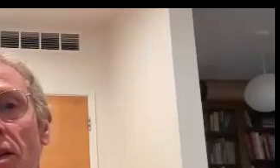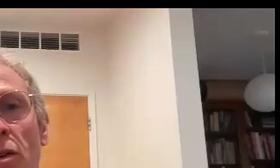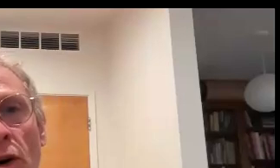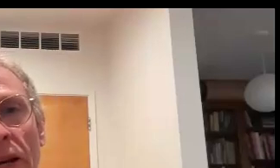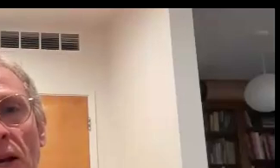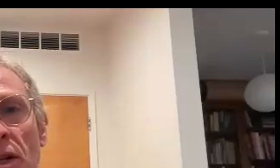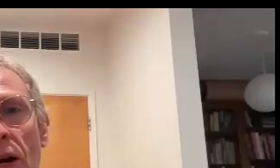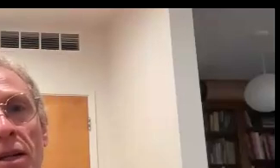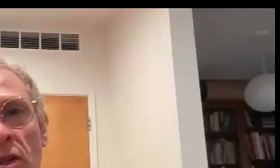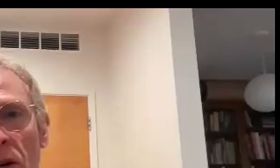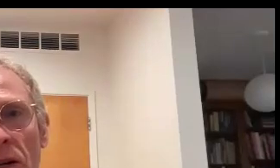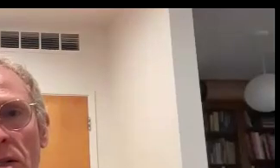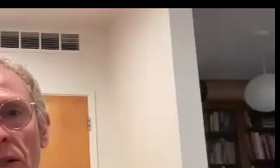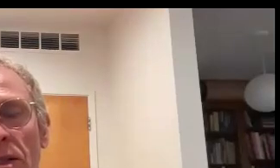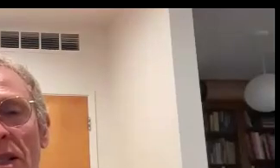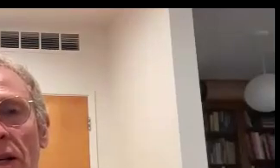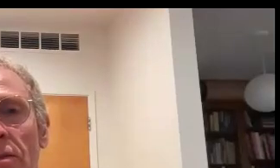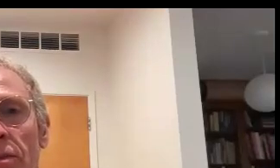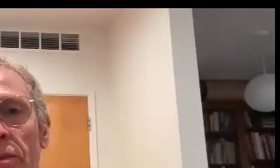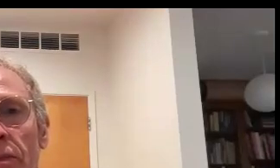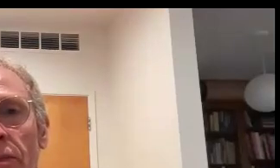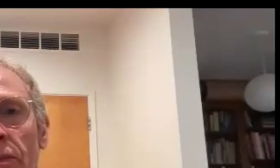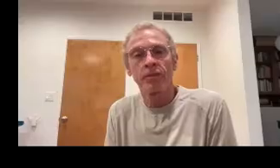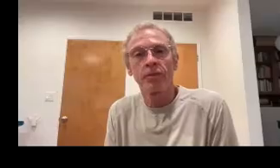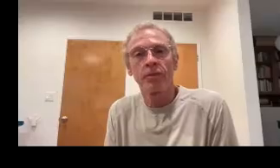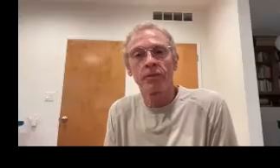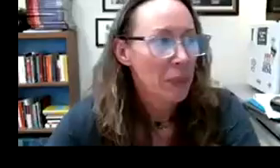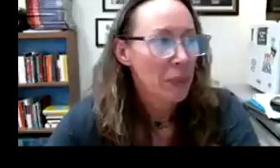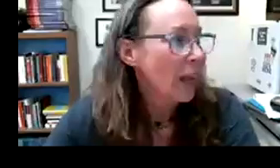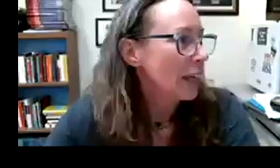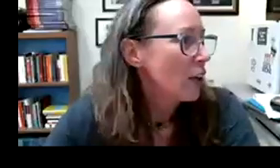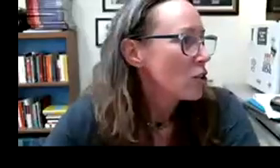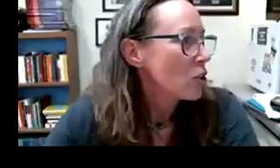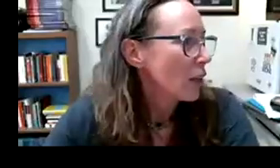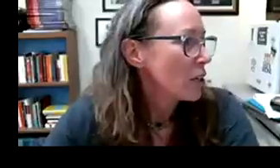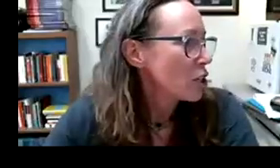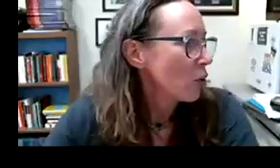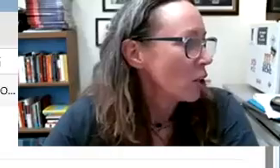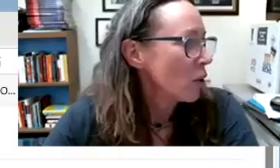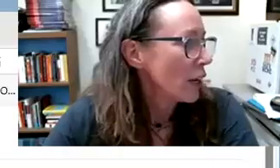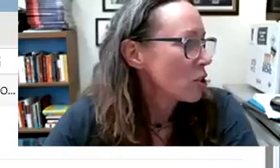Is there a notification I can turn on to see that. Yeah. Yeah. So let me show you okay.